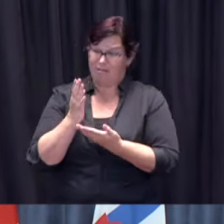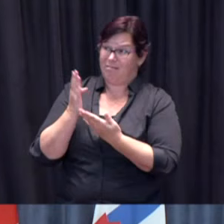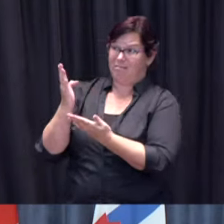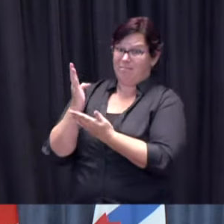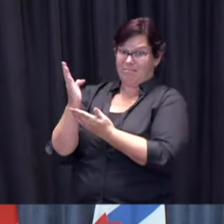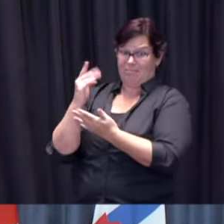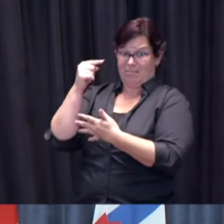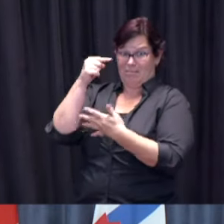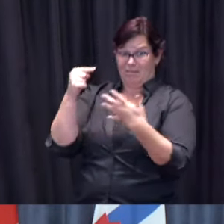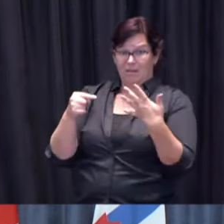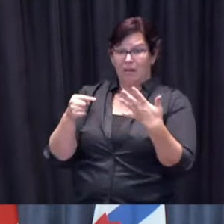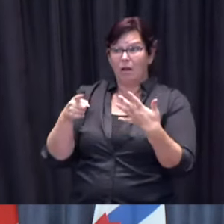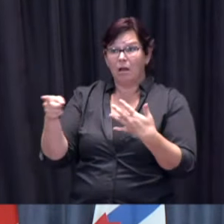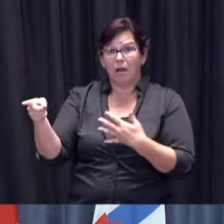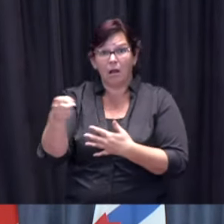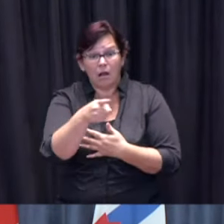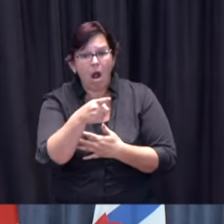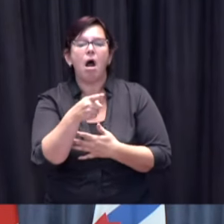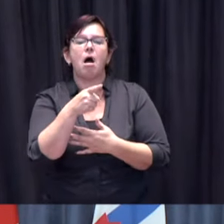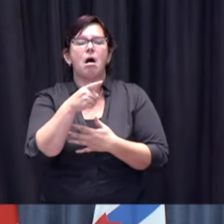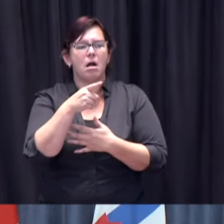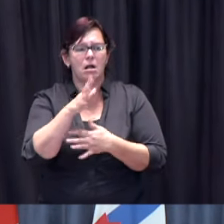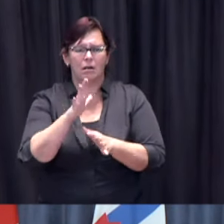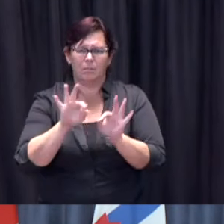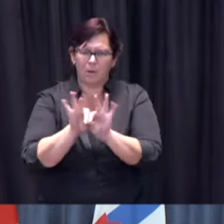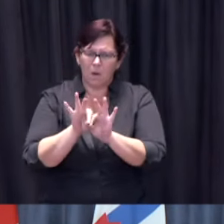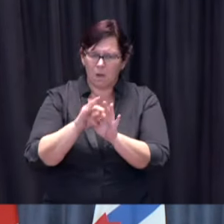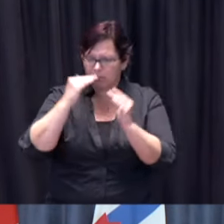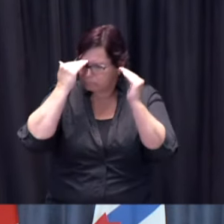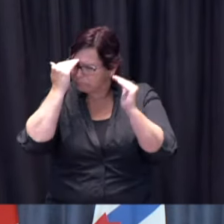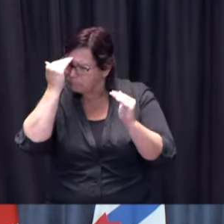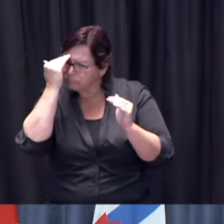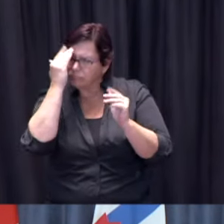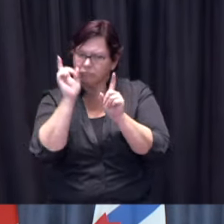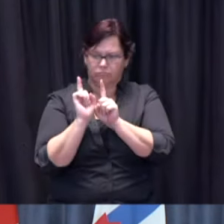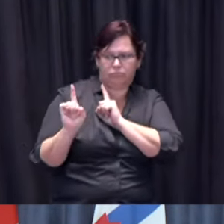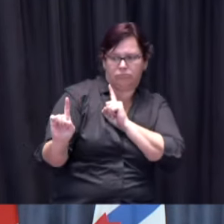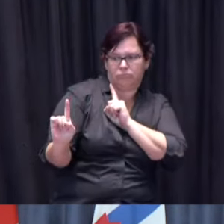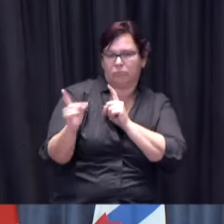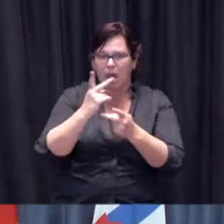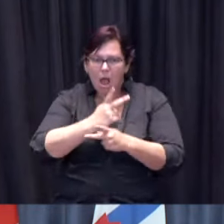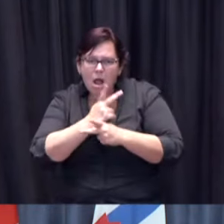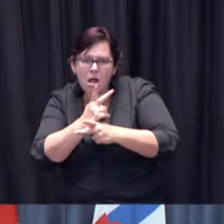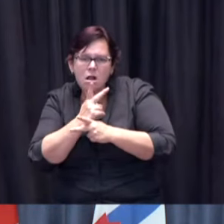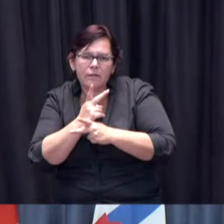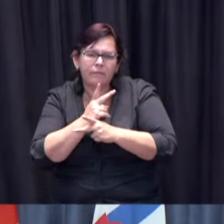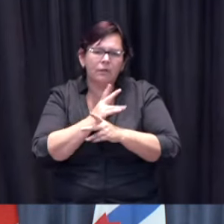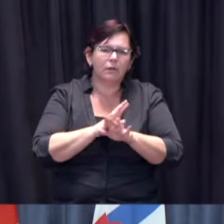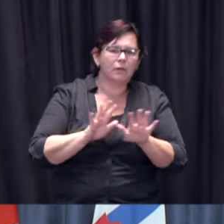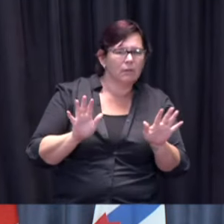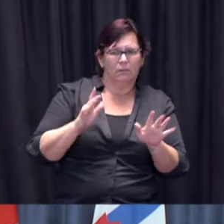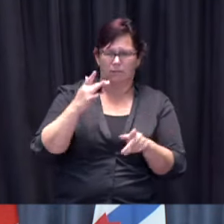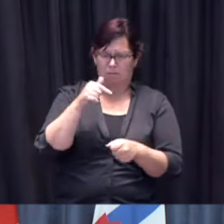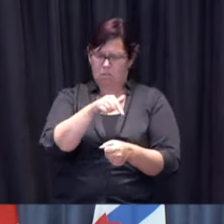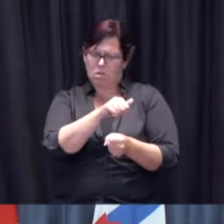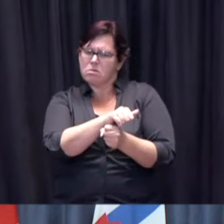have to take precautions and keep our distance from others. Throughout this pandemic, we have worked to follow public health advice